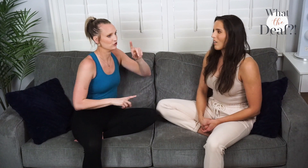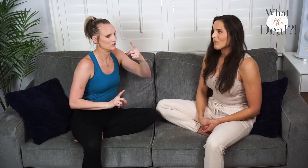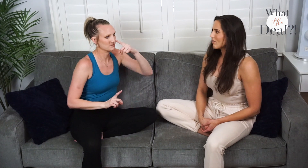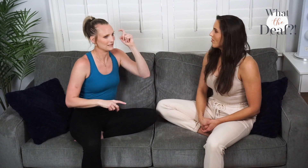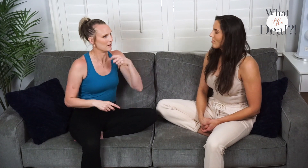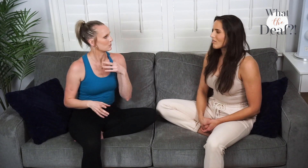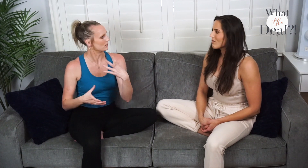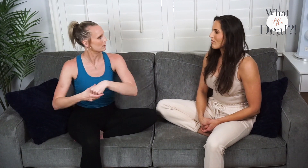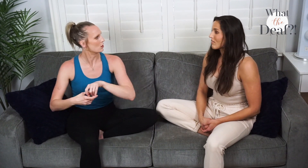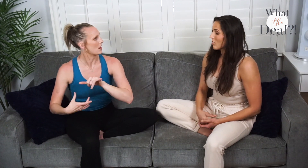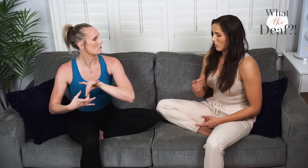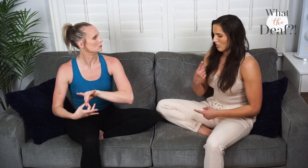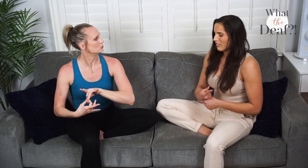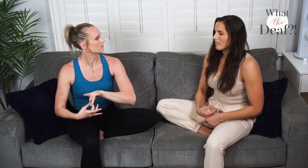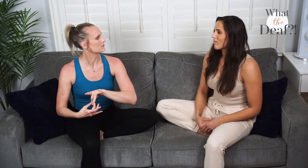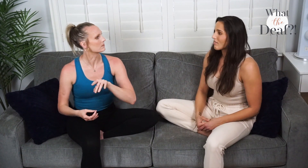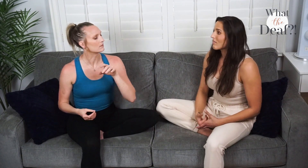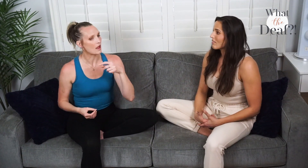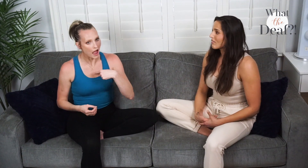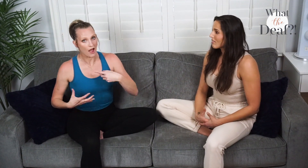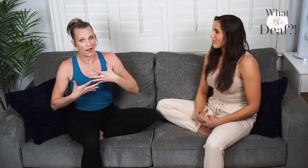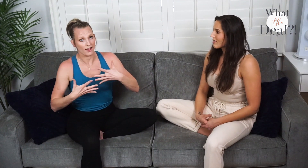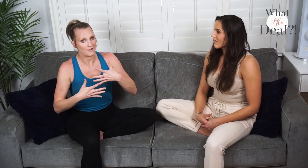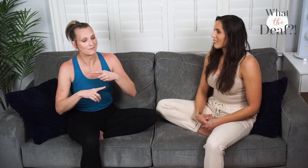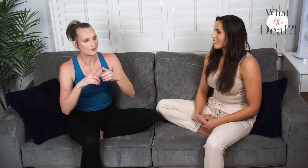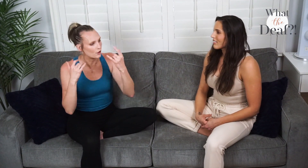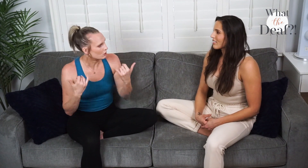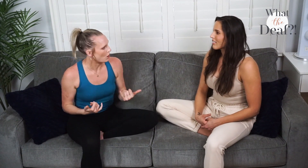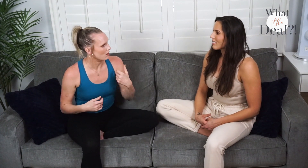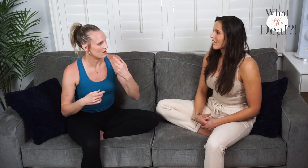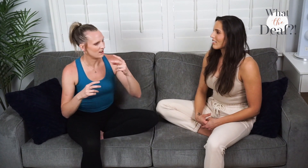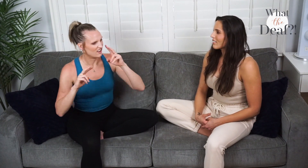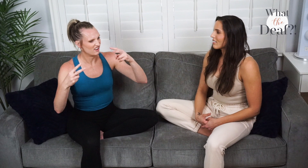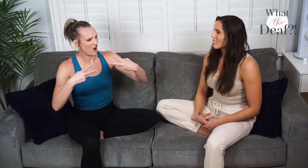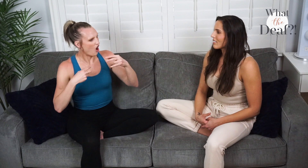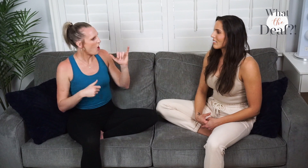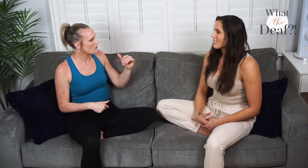just because I got into a relationship. -Right. I was scared but now, taking a look in,